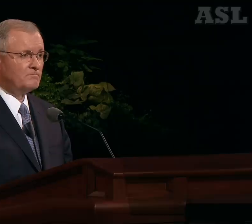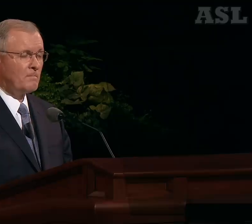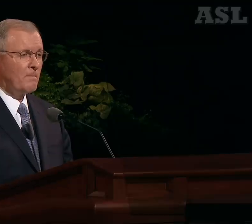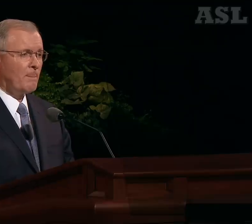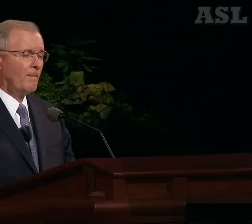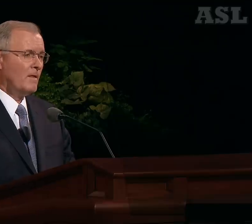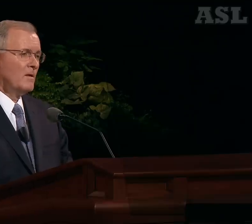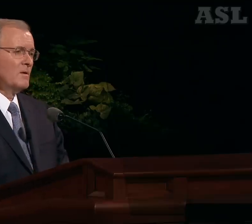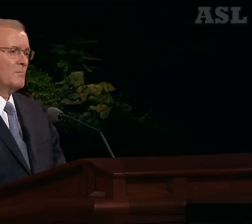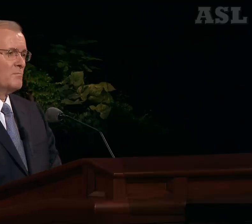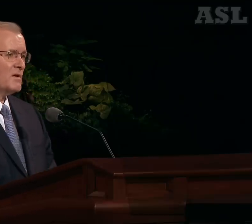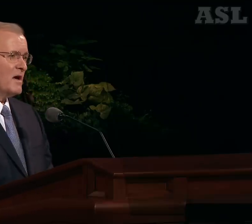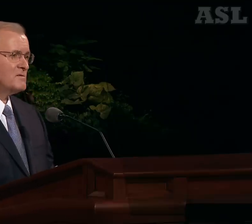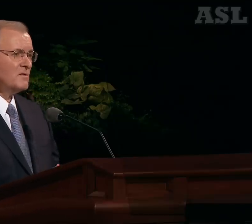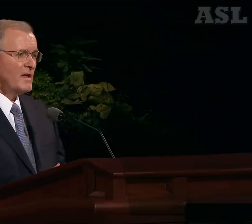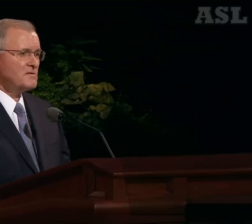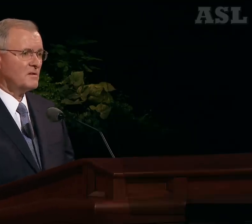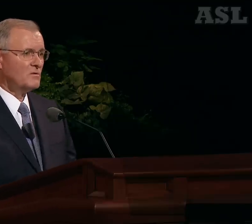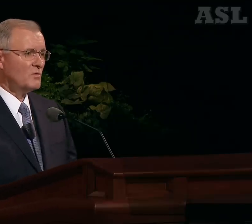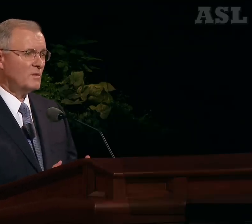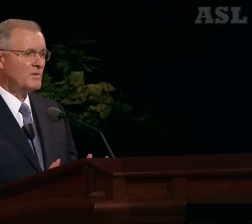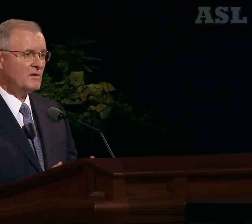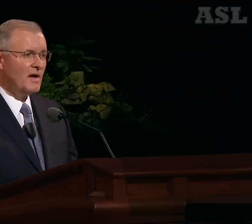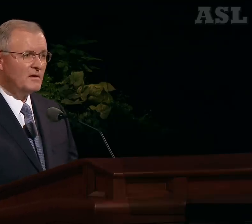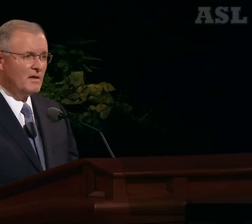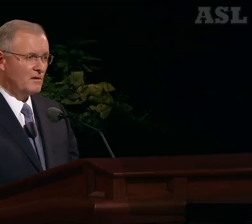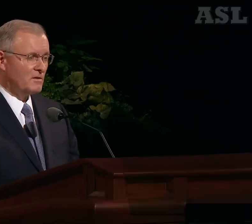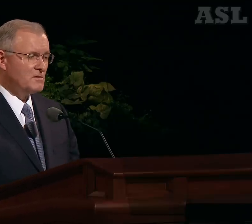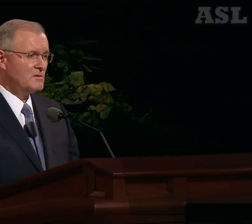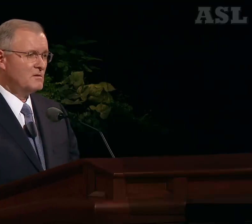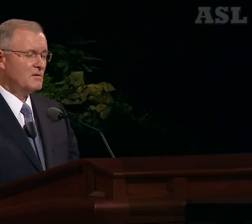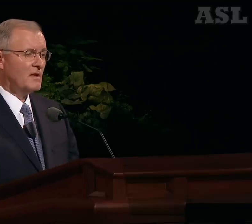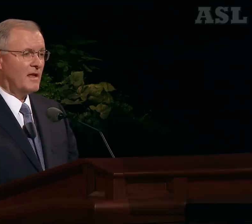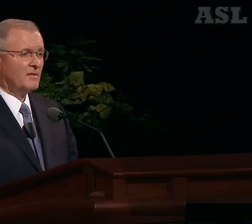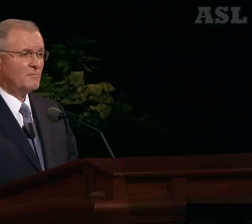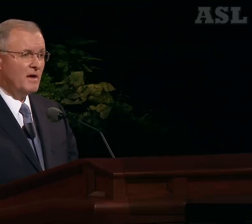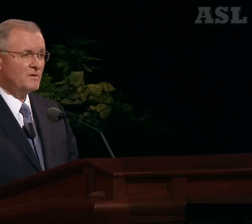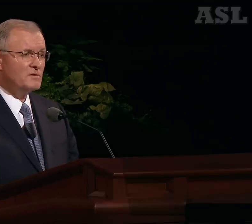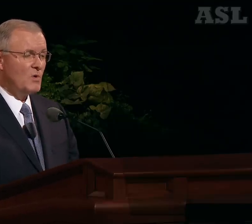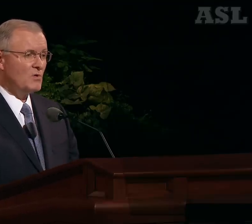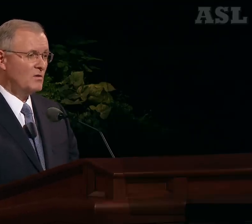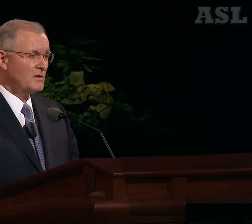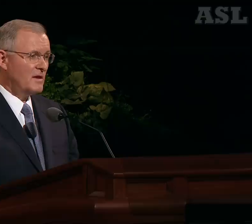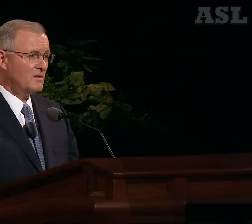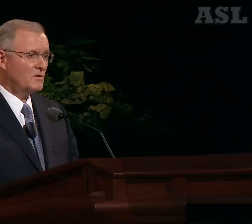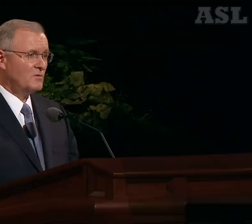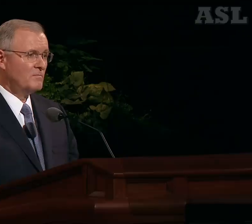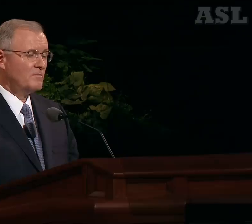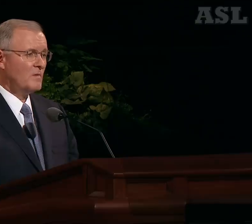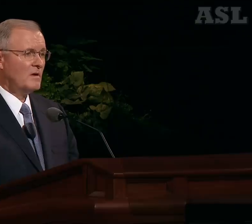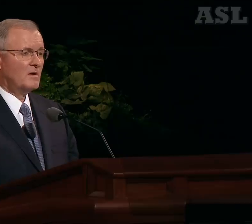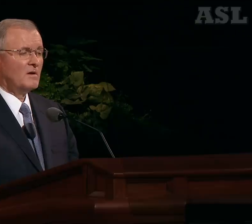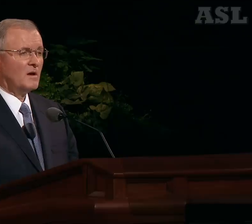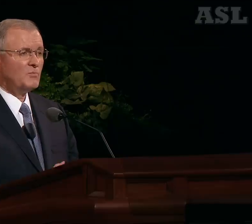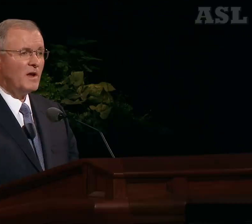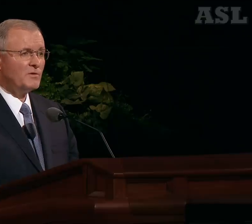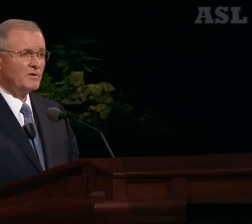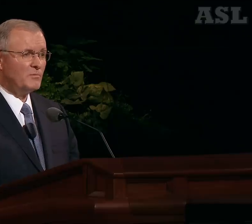PROVIDE FELLOWSHIP.